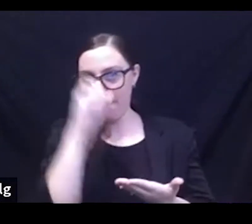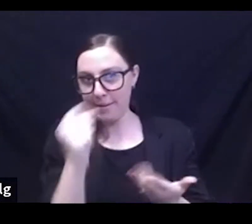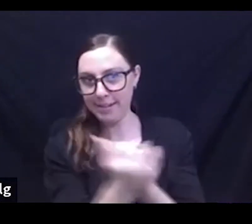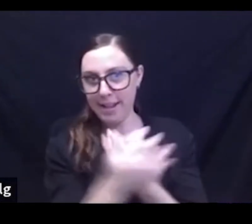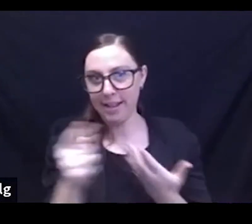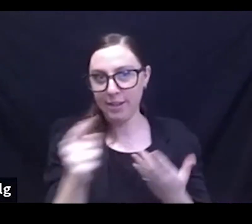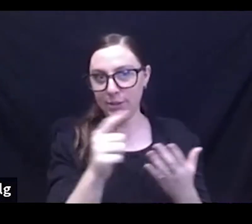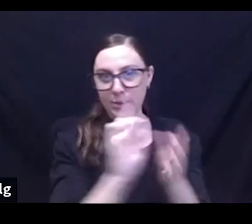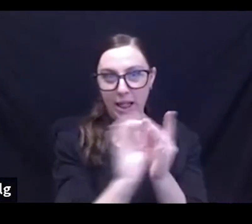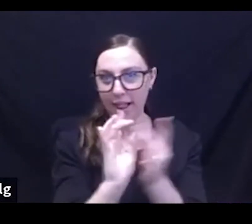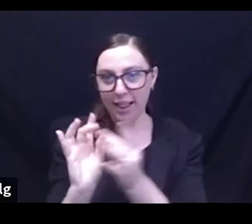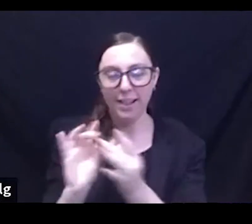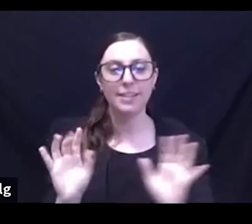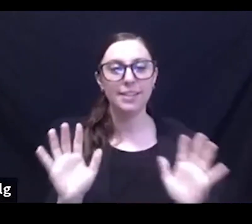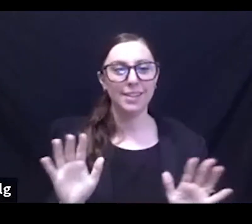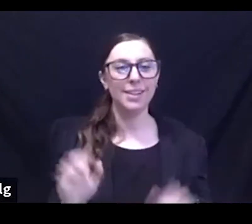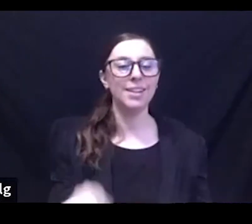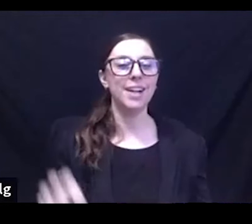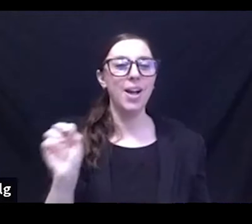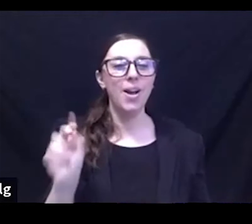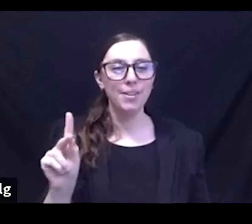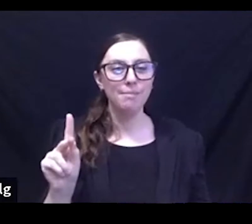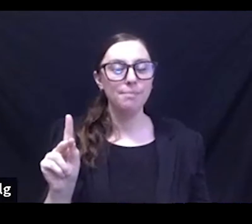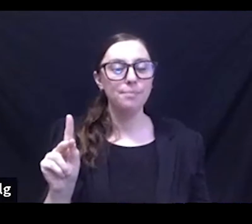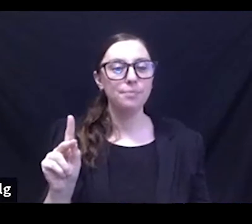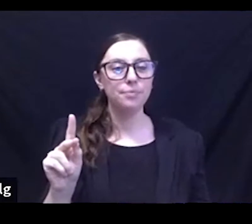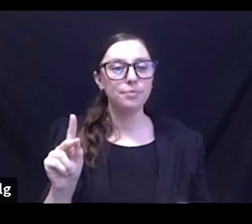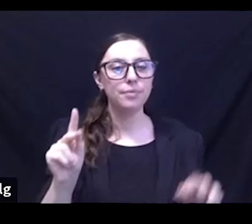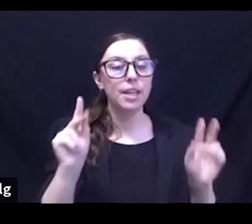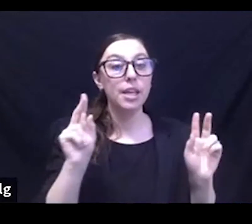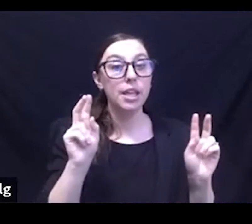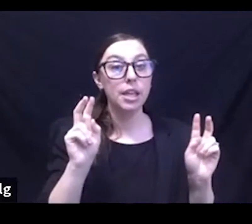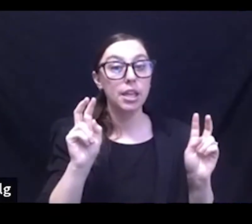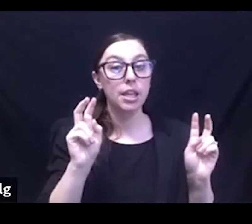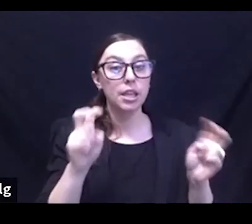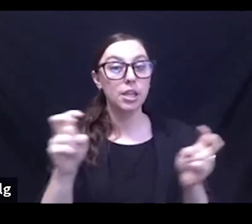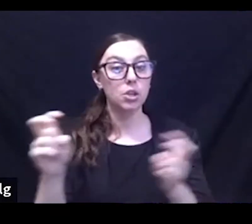as I try to juggle this. I, the issue of barriers,